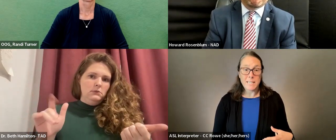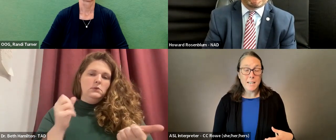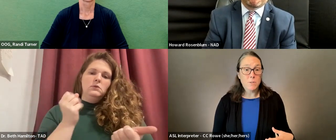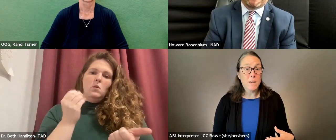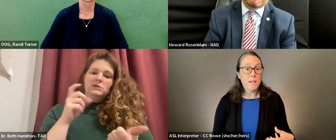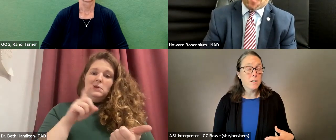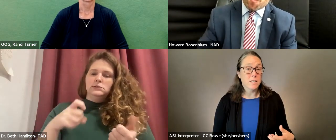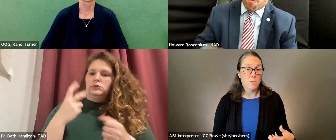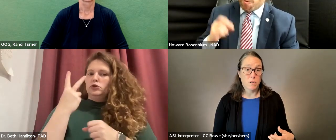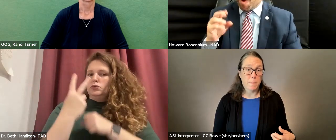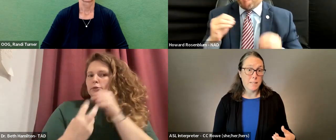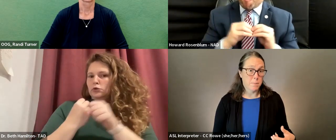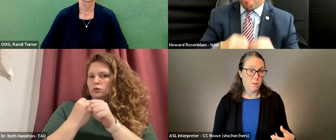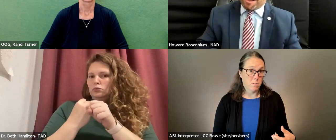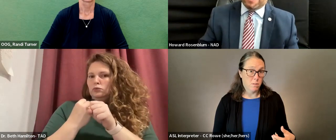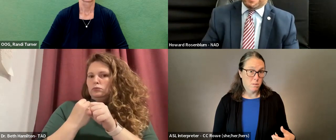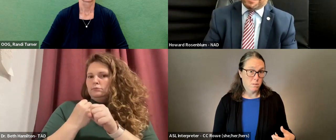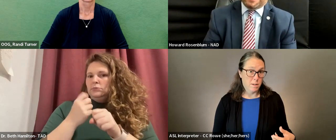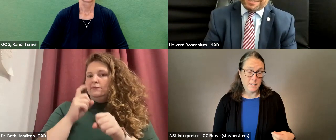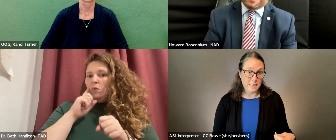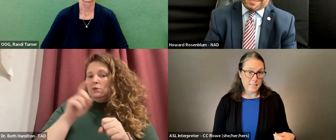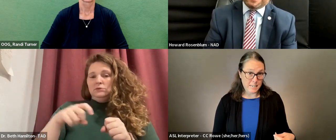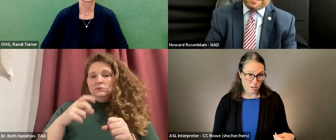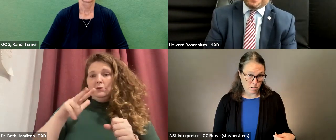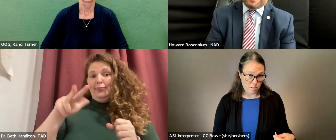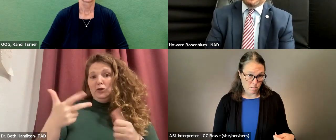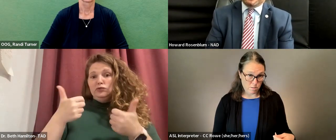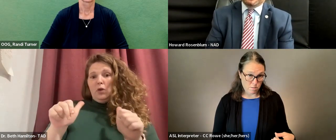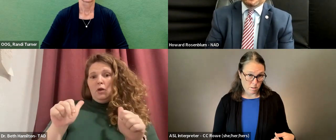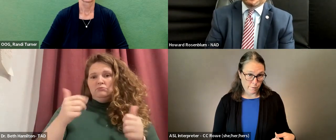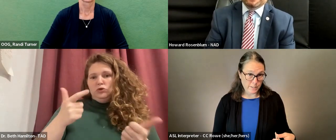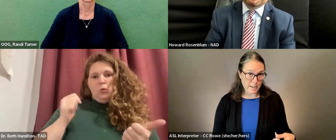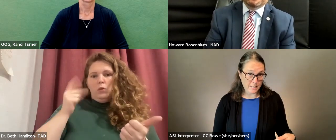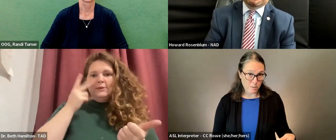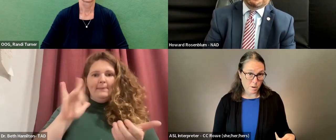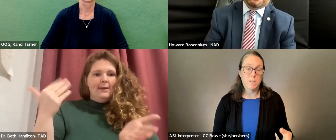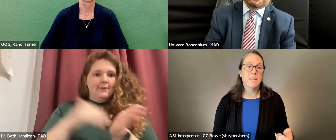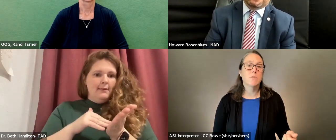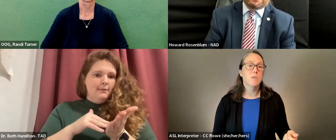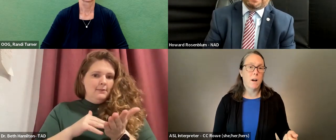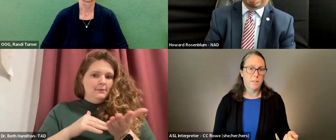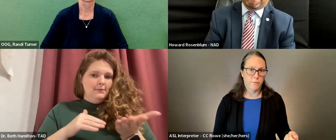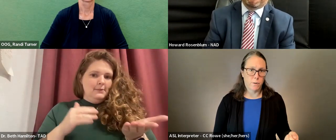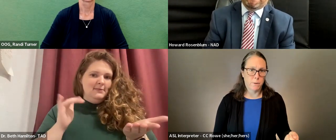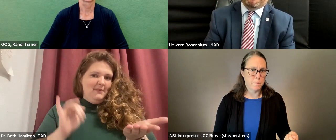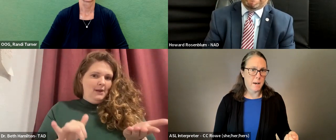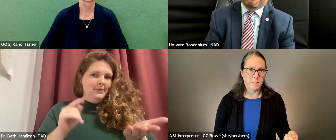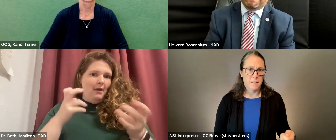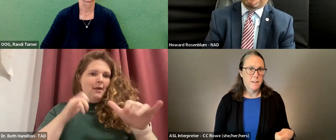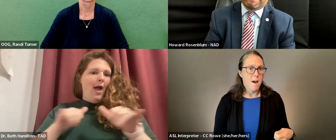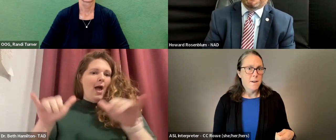huge. Deaf people will benefit from this conversation. It takes three agencies in order to pass a bill and it